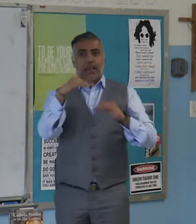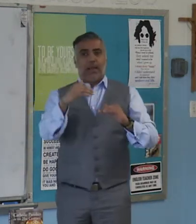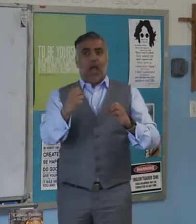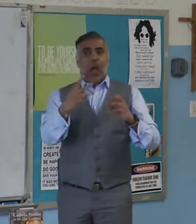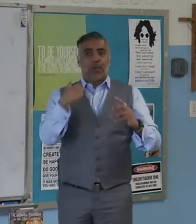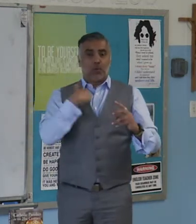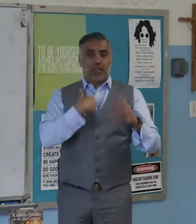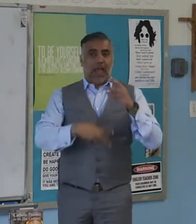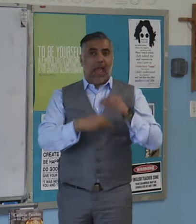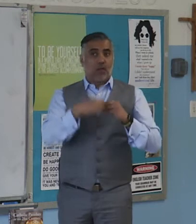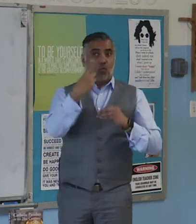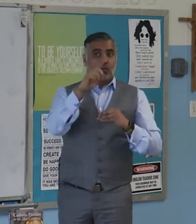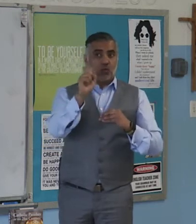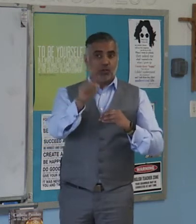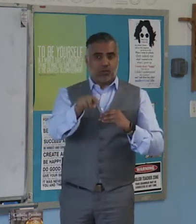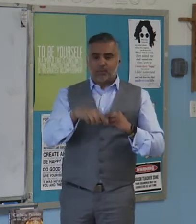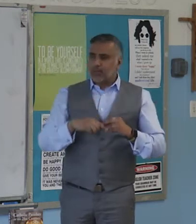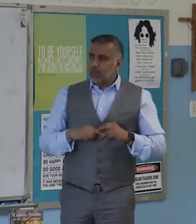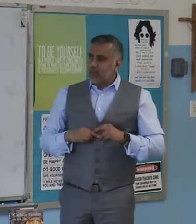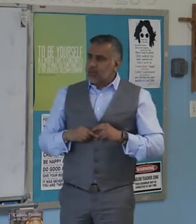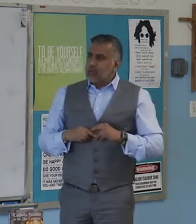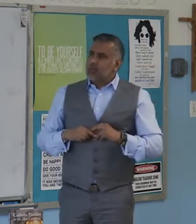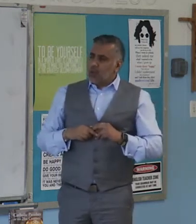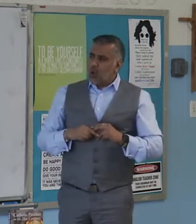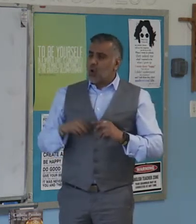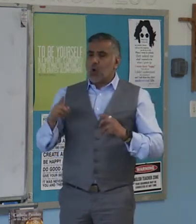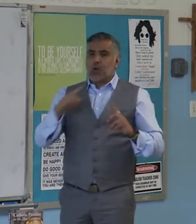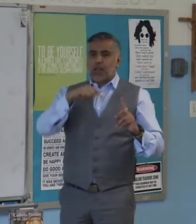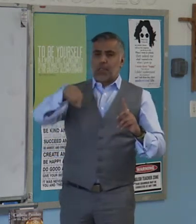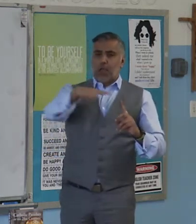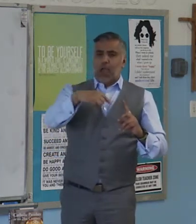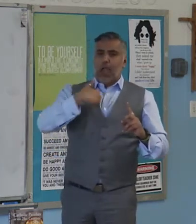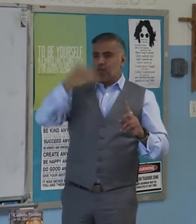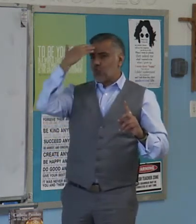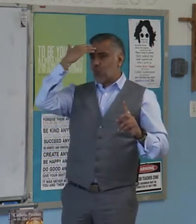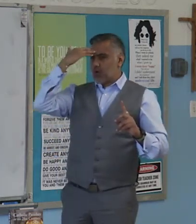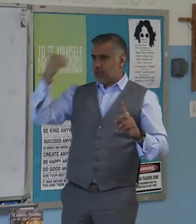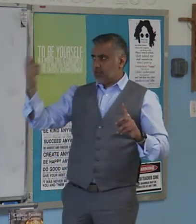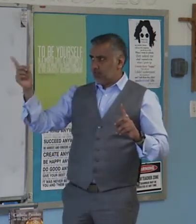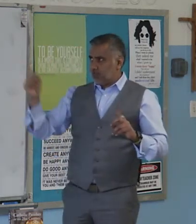at a time, but so there is this awareness across the country,